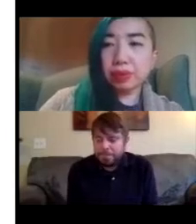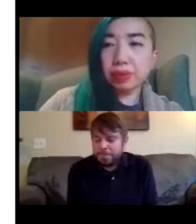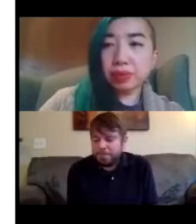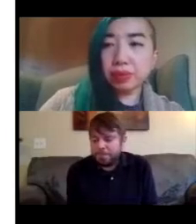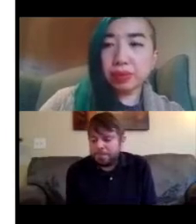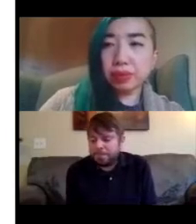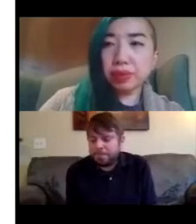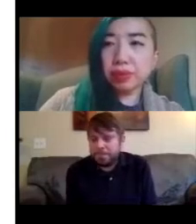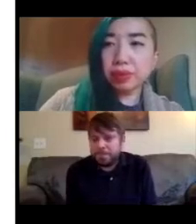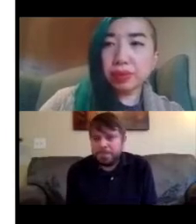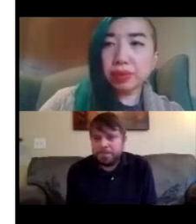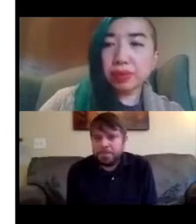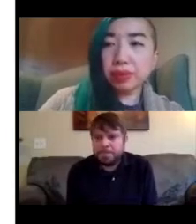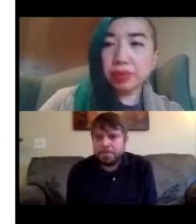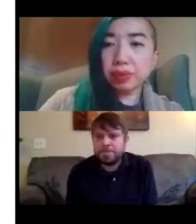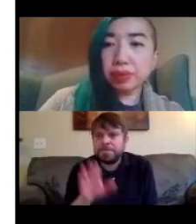Hi, I don't understand the last question--I don't get that.